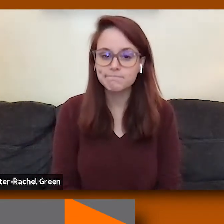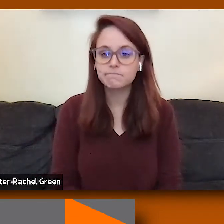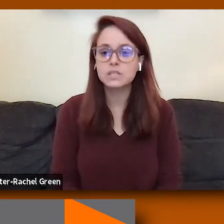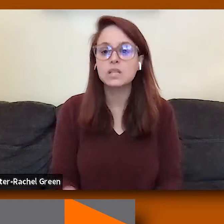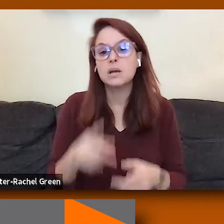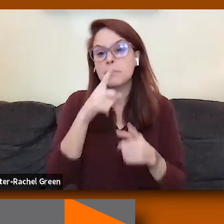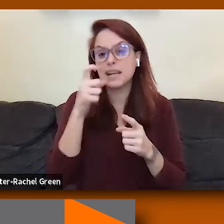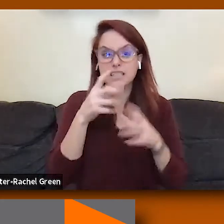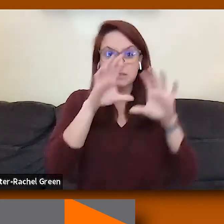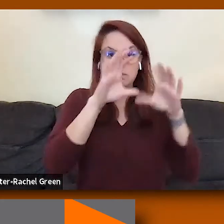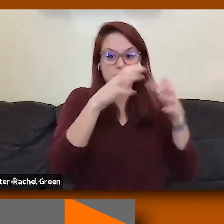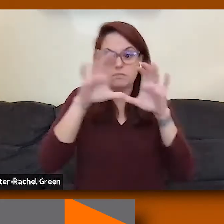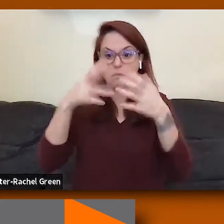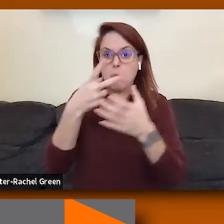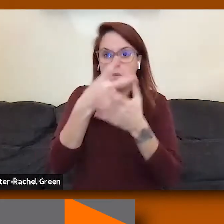because those are our biggest sponsors.